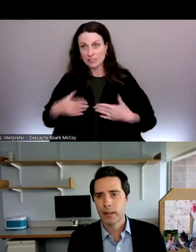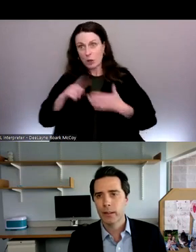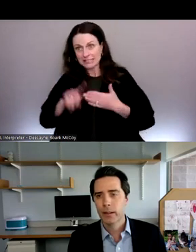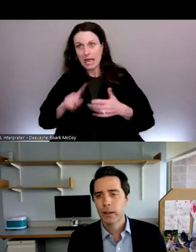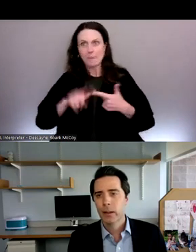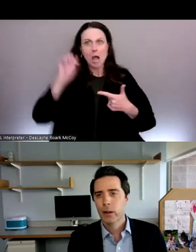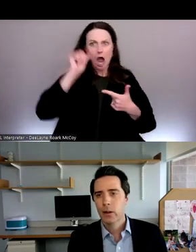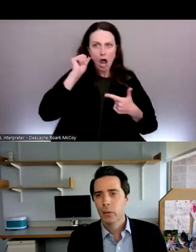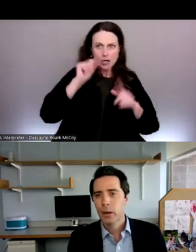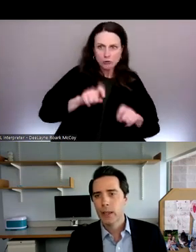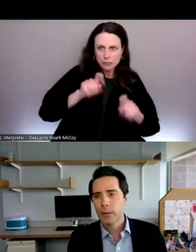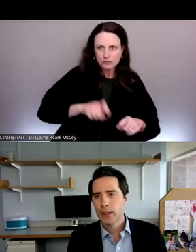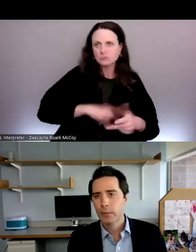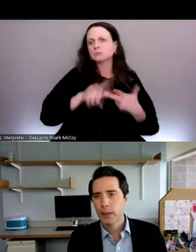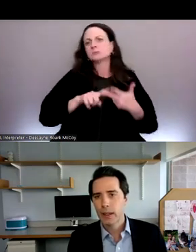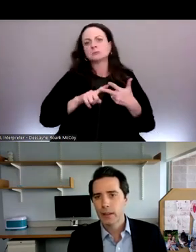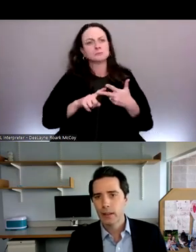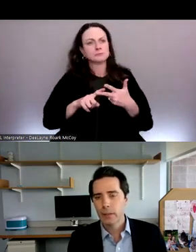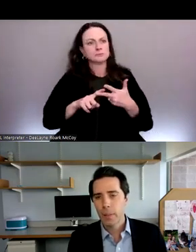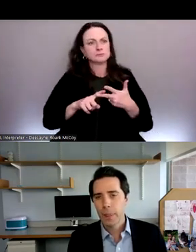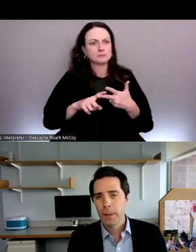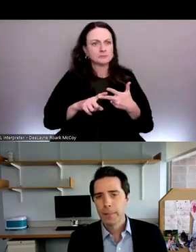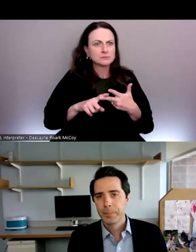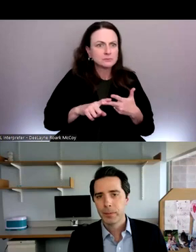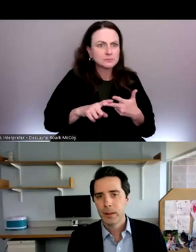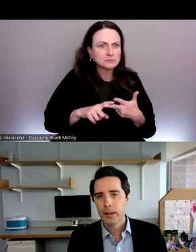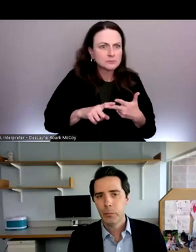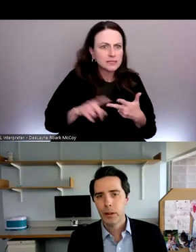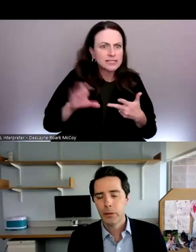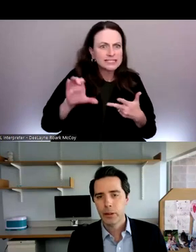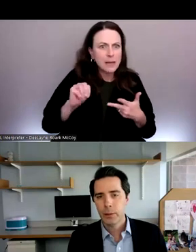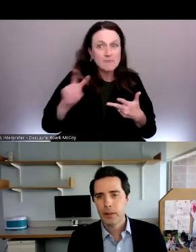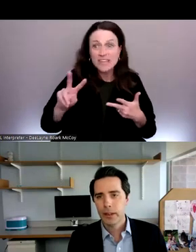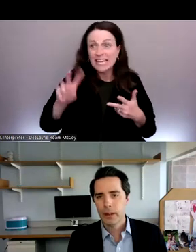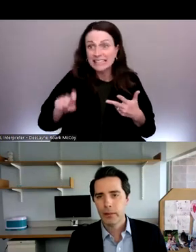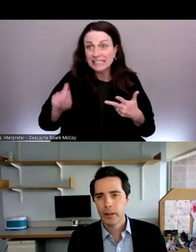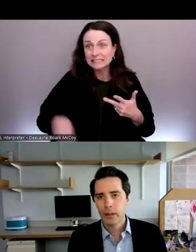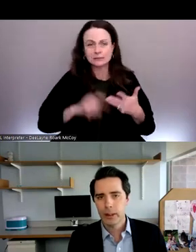testing we obtained CMV testing